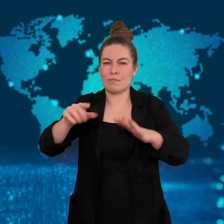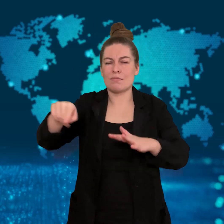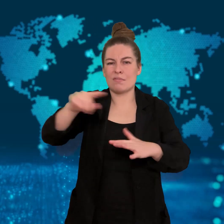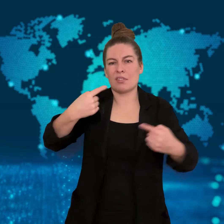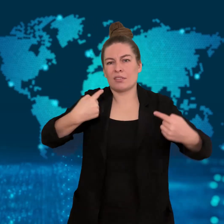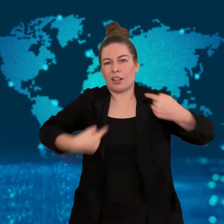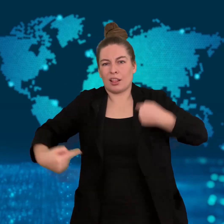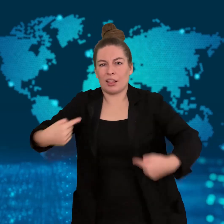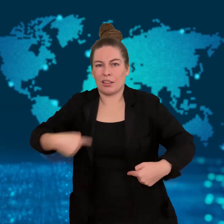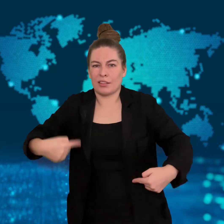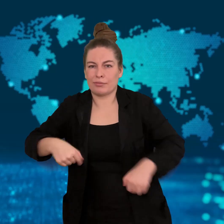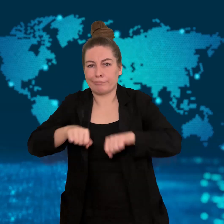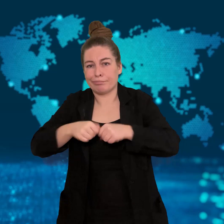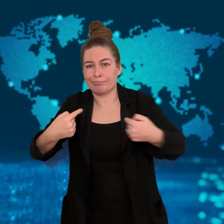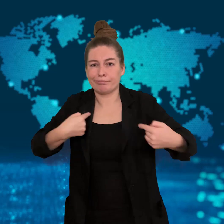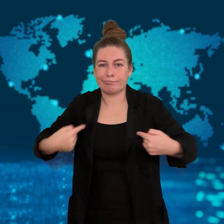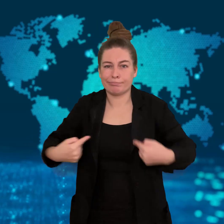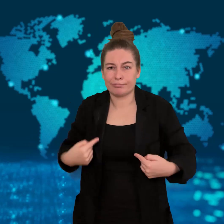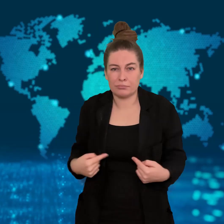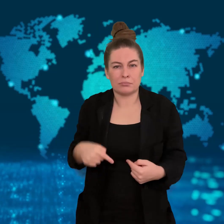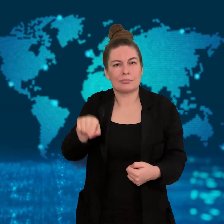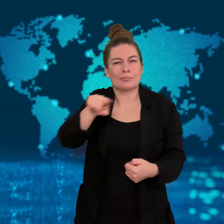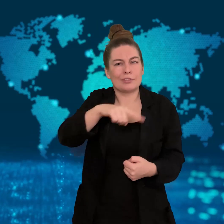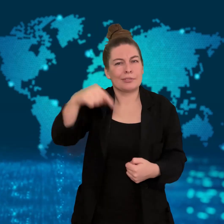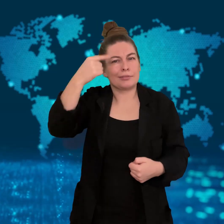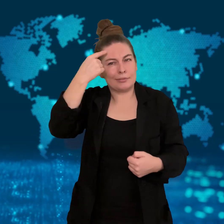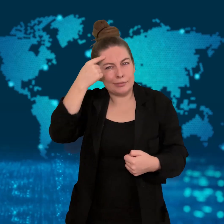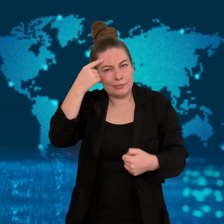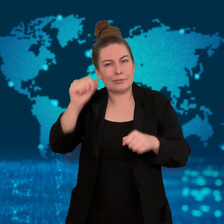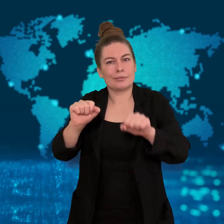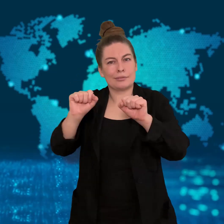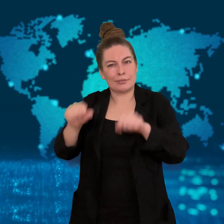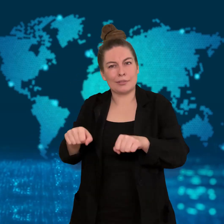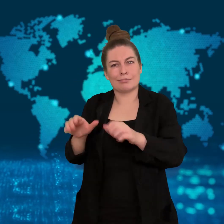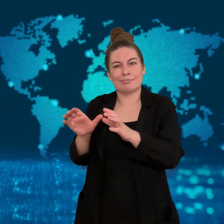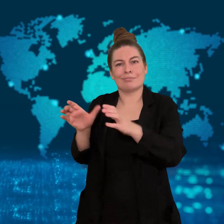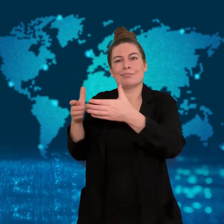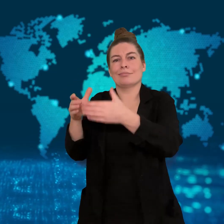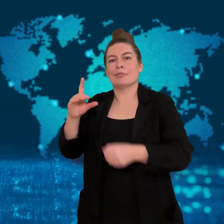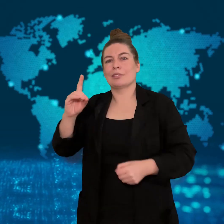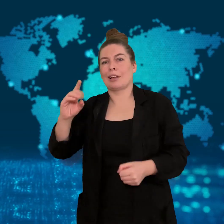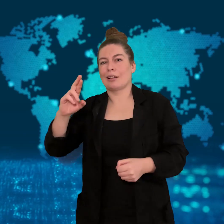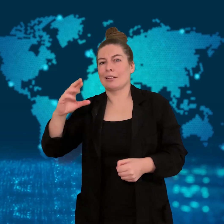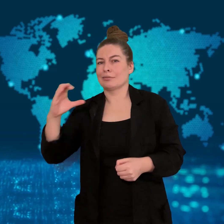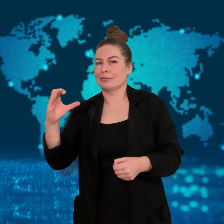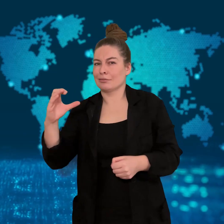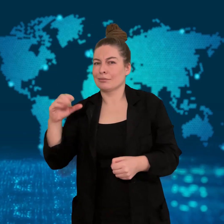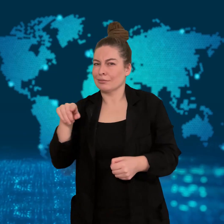The attack killed 14 Tanzanian peacekeepers as well as injured over 40 others.